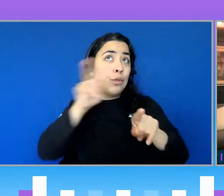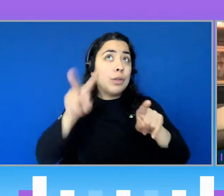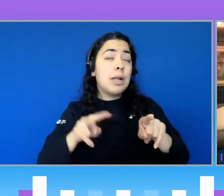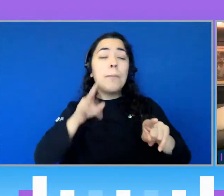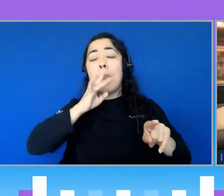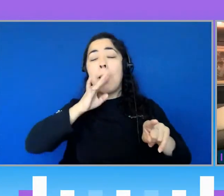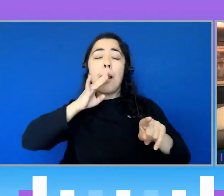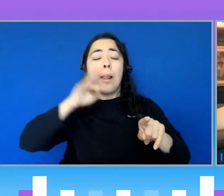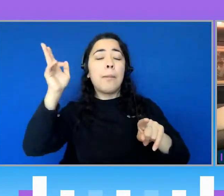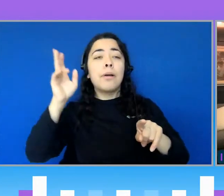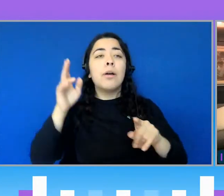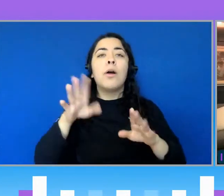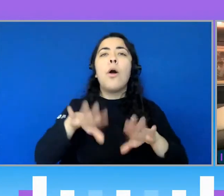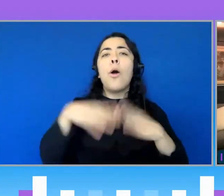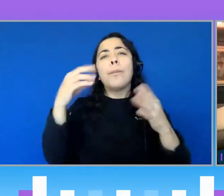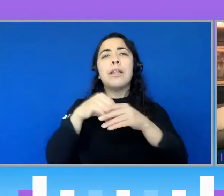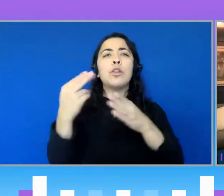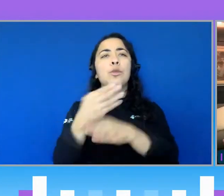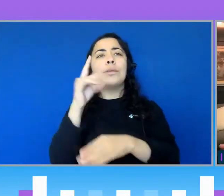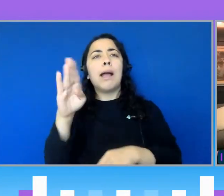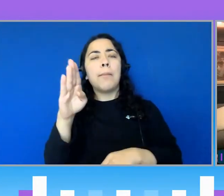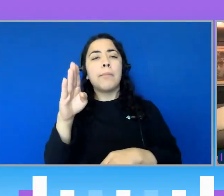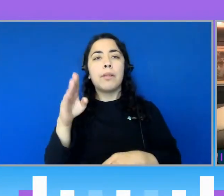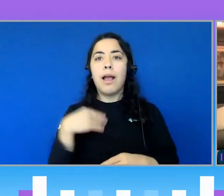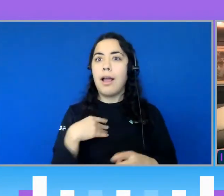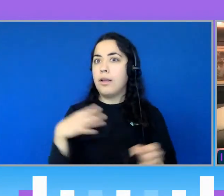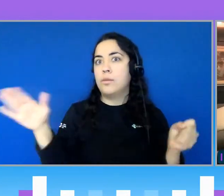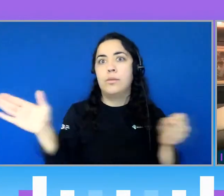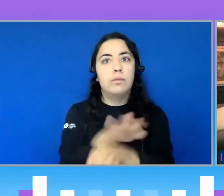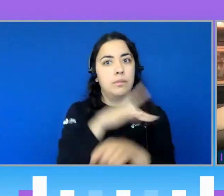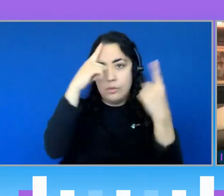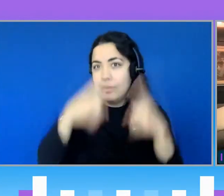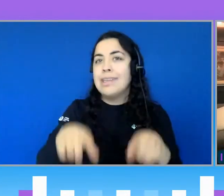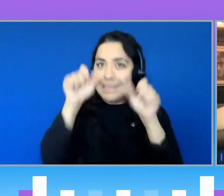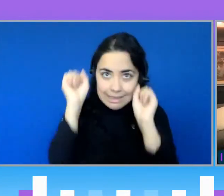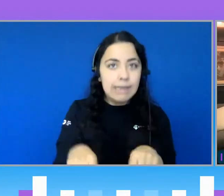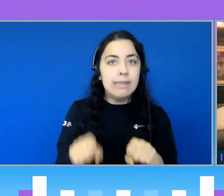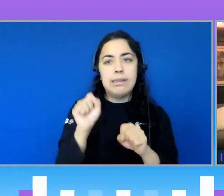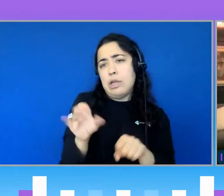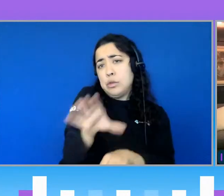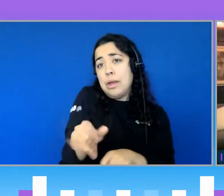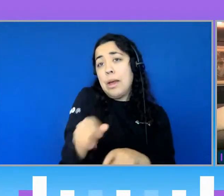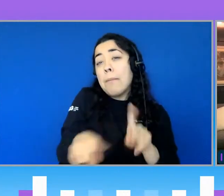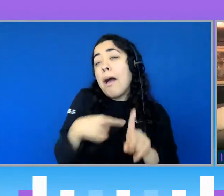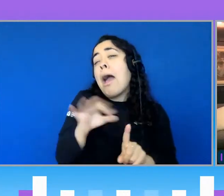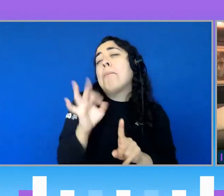read it, if they heard it in a screen reader, it would say opens in a new tab. And I totally agree that you can do